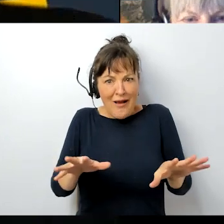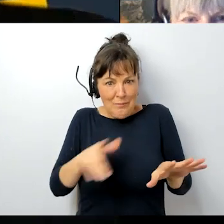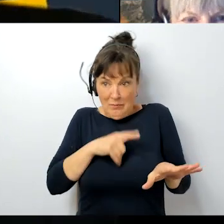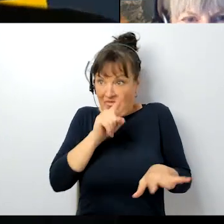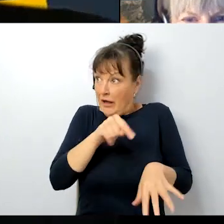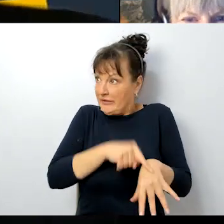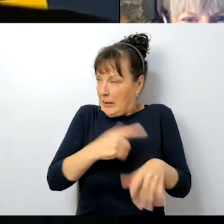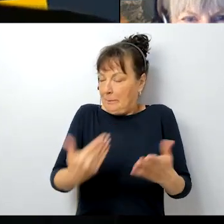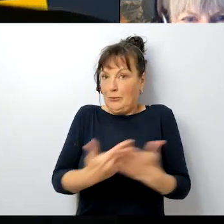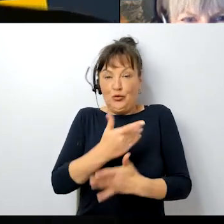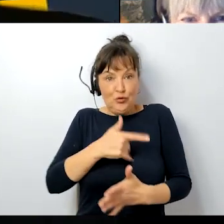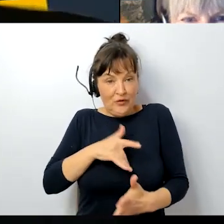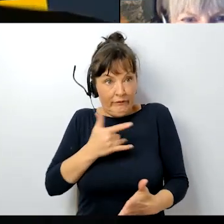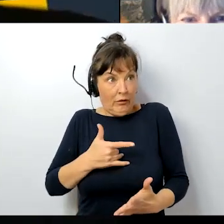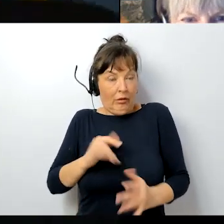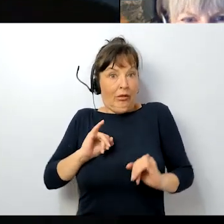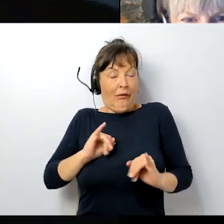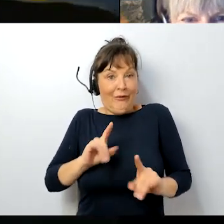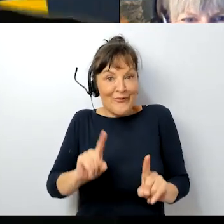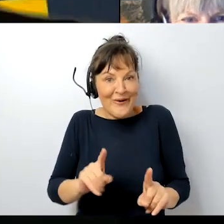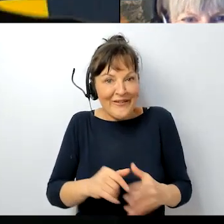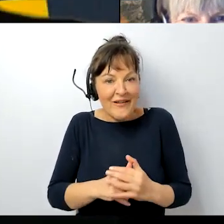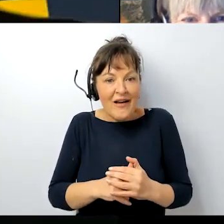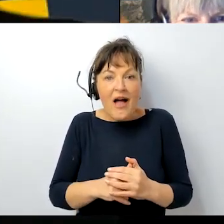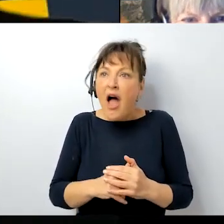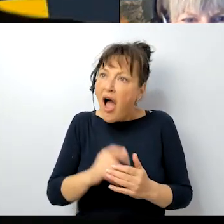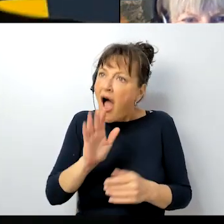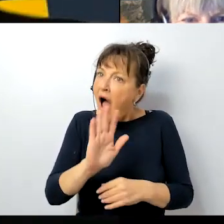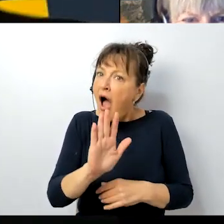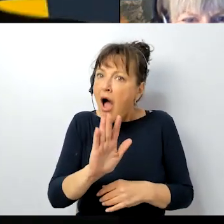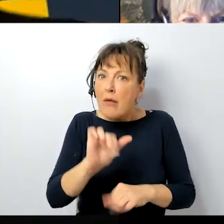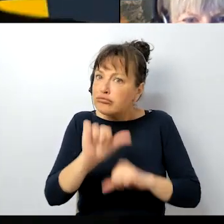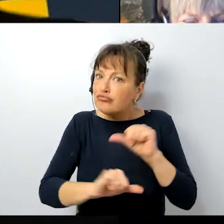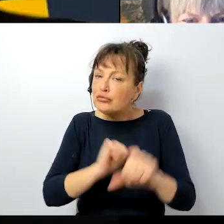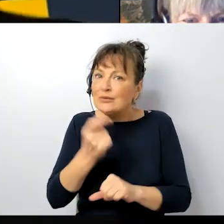Excellent. How did you find the process all of this doing this you know because it was quite new,